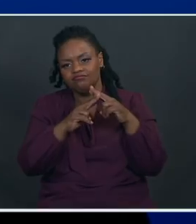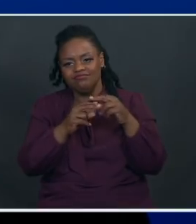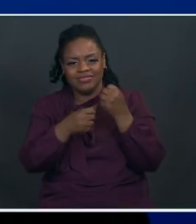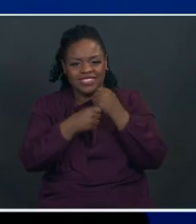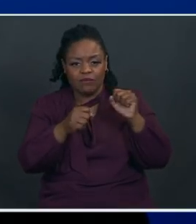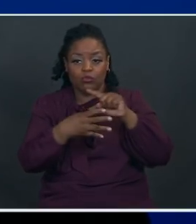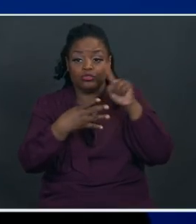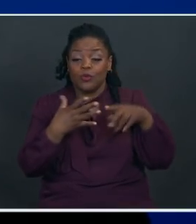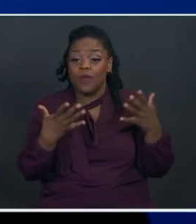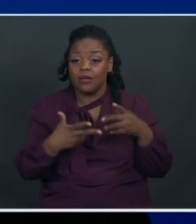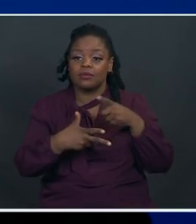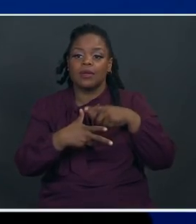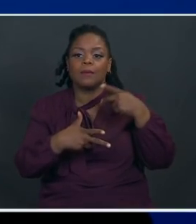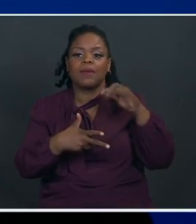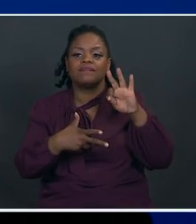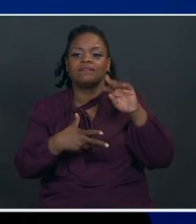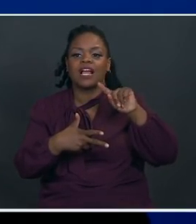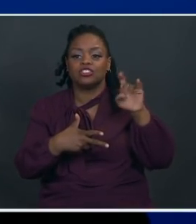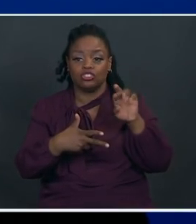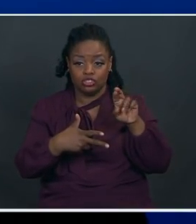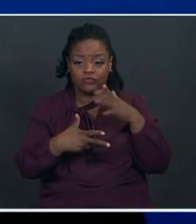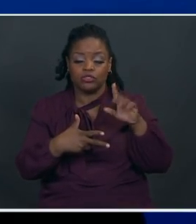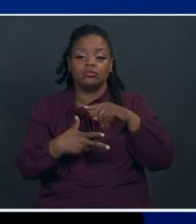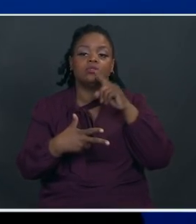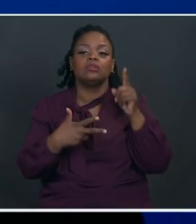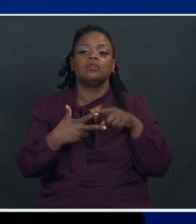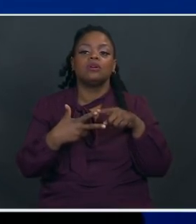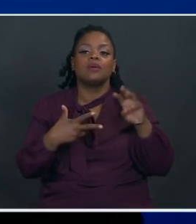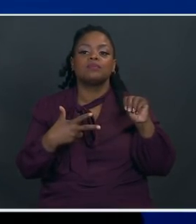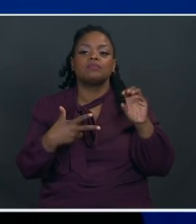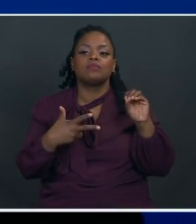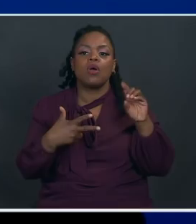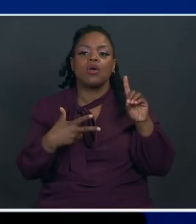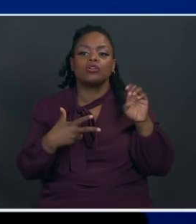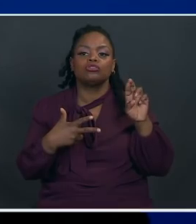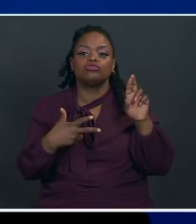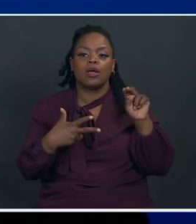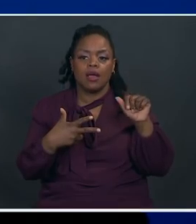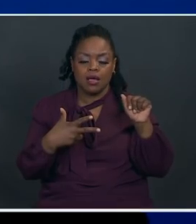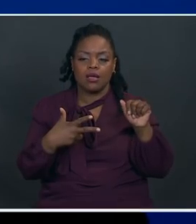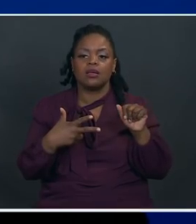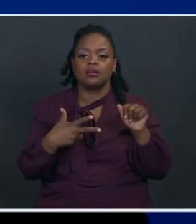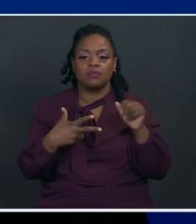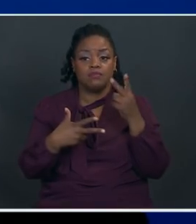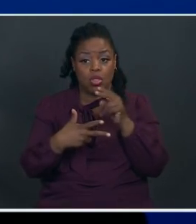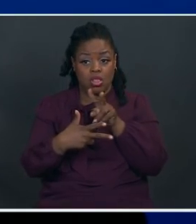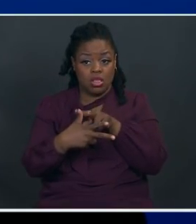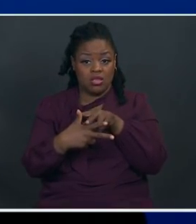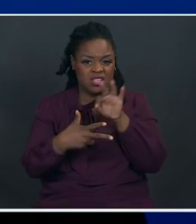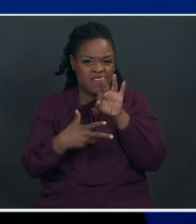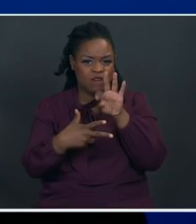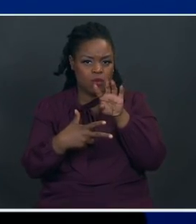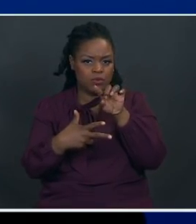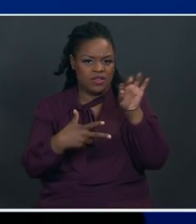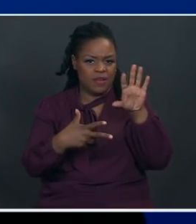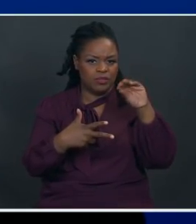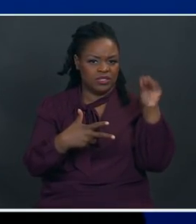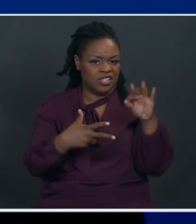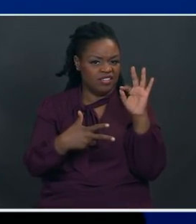and the Pfizer biogenetic product with 94 to 95 percent efficacy and a good safety profile,